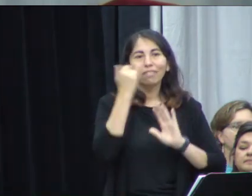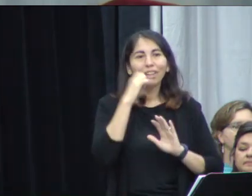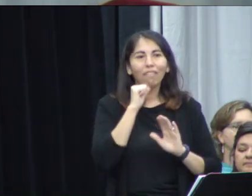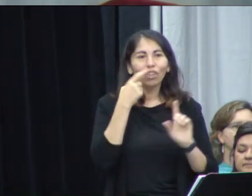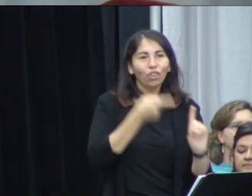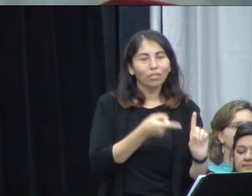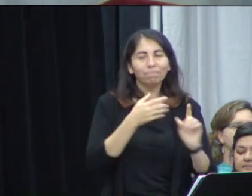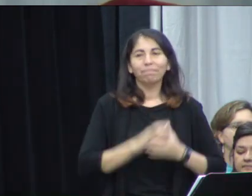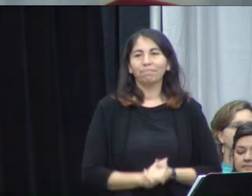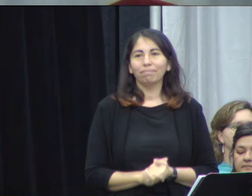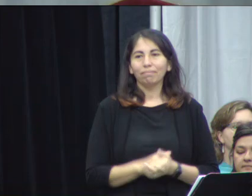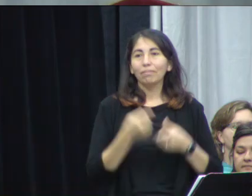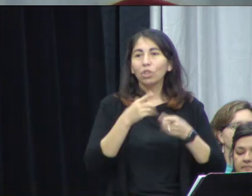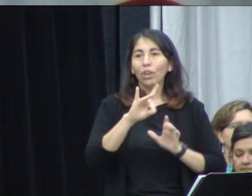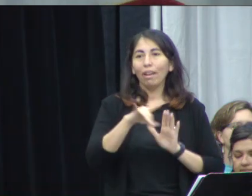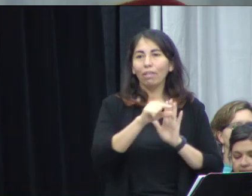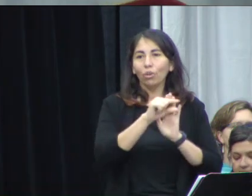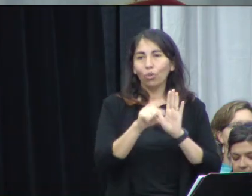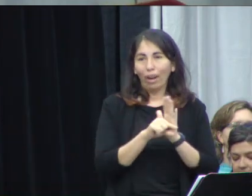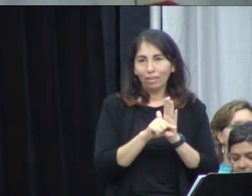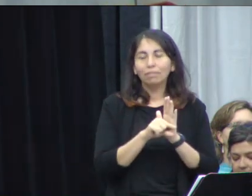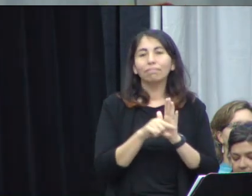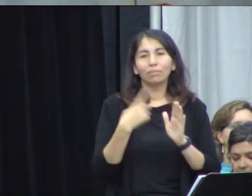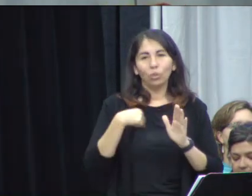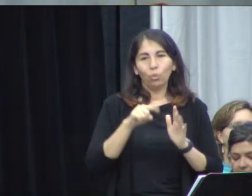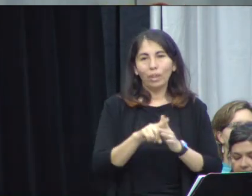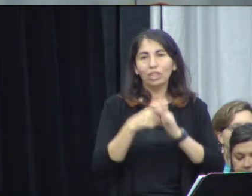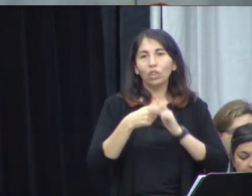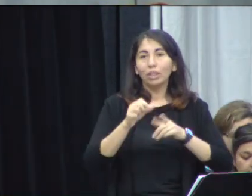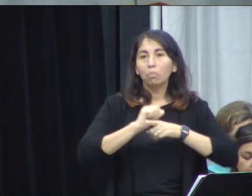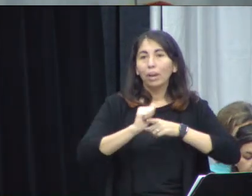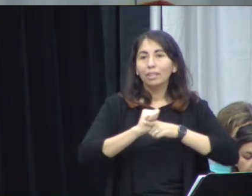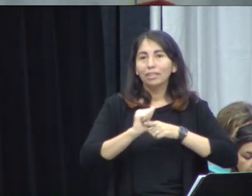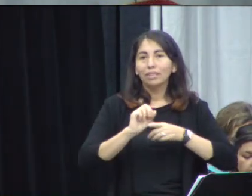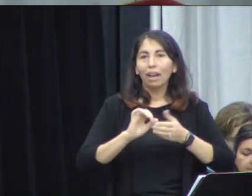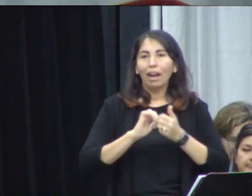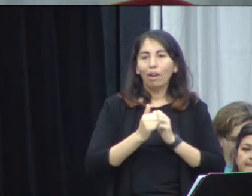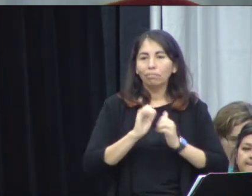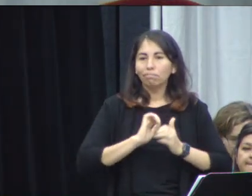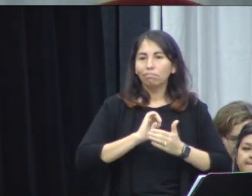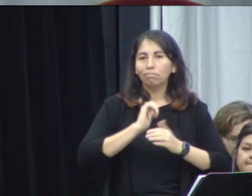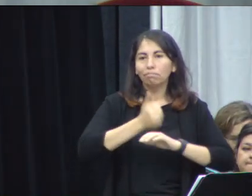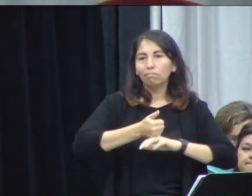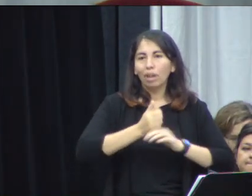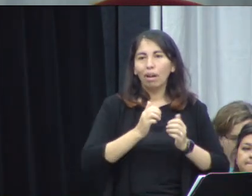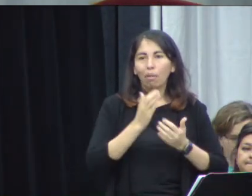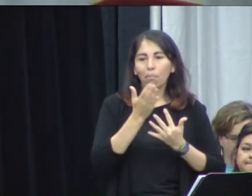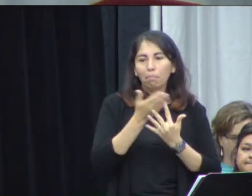My eighth grade year, we started to practice on how to put your binders together and how to present.